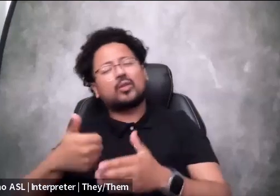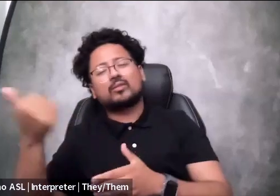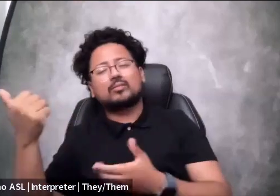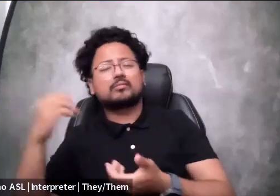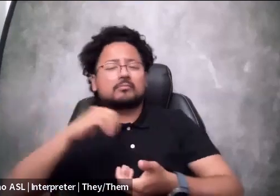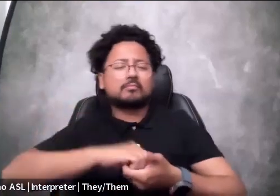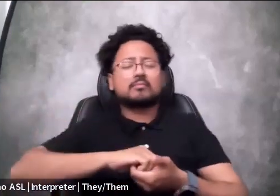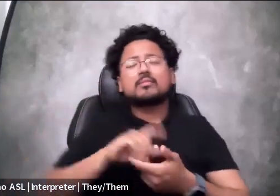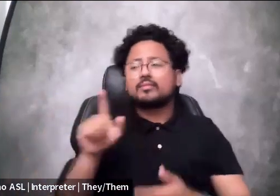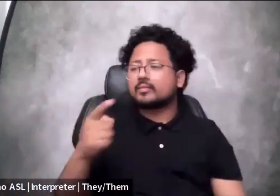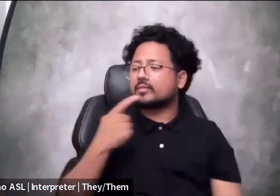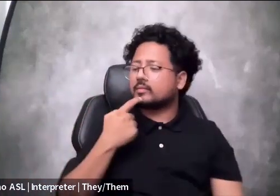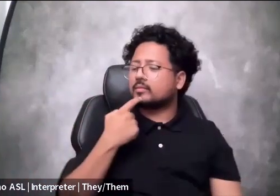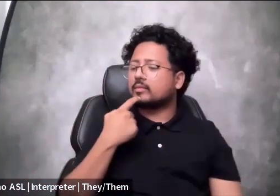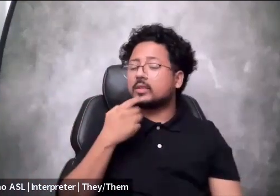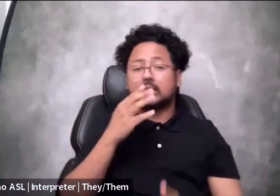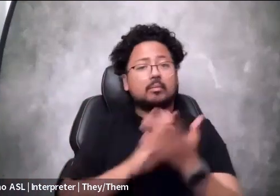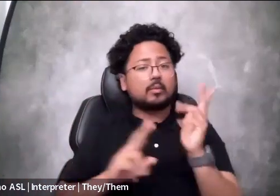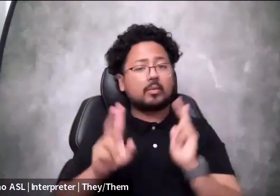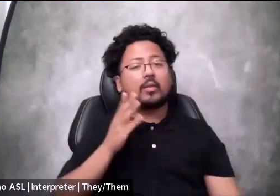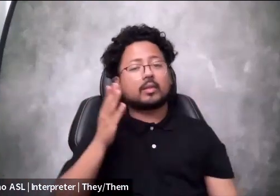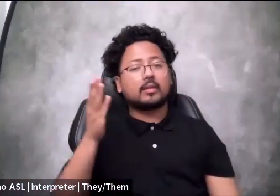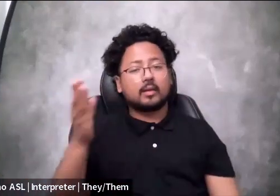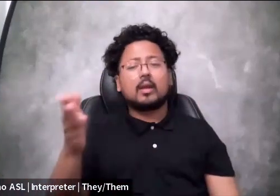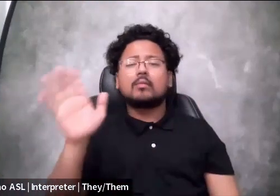I think it was when you said some folks who worked with you around language